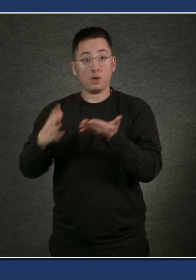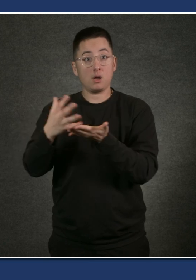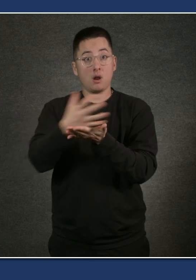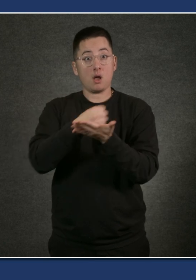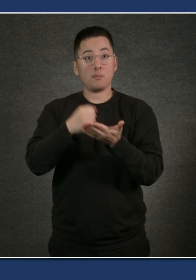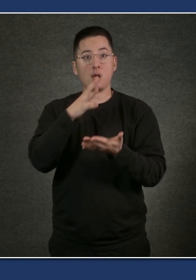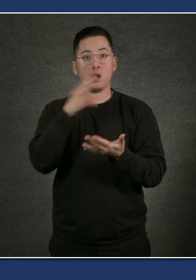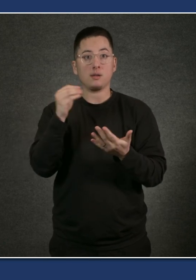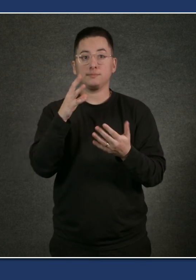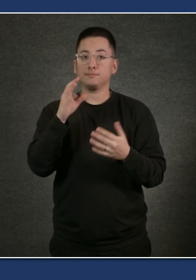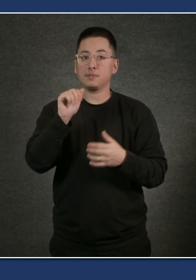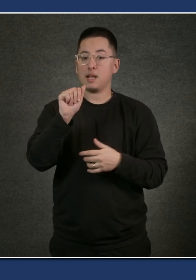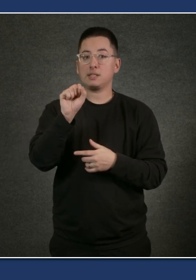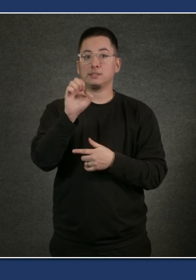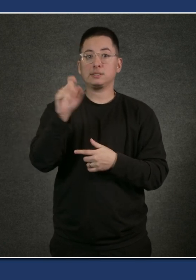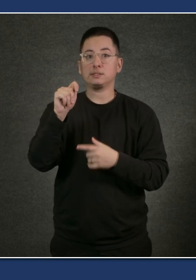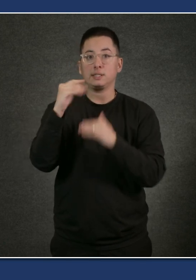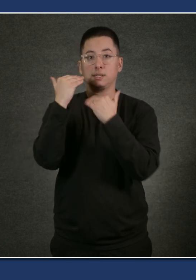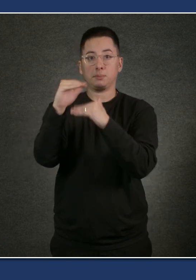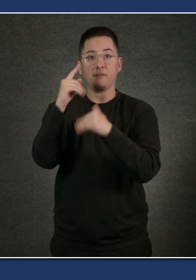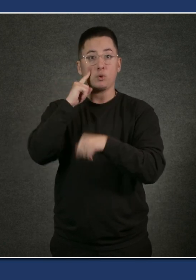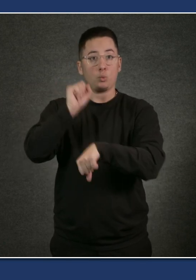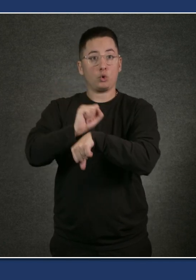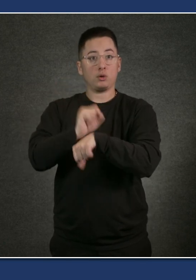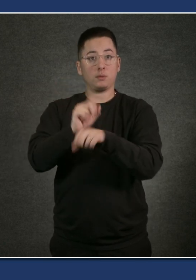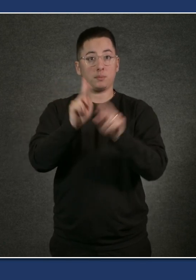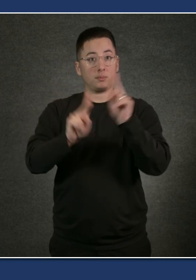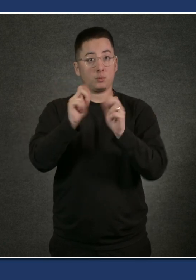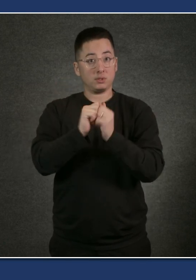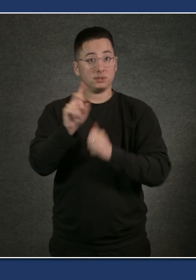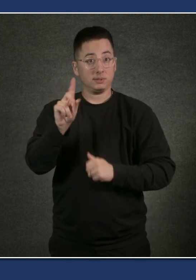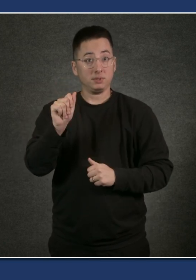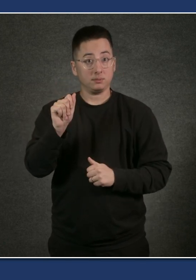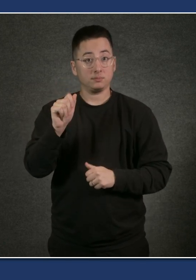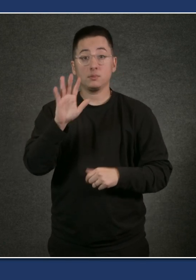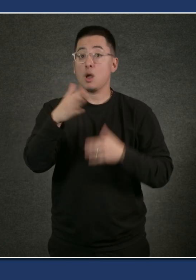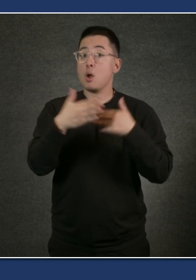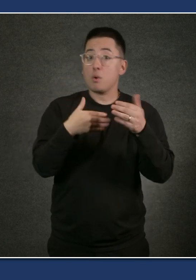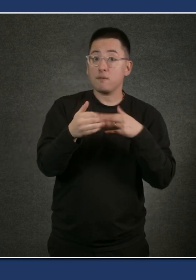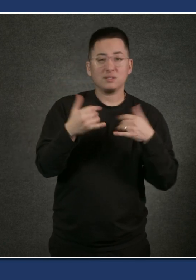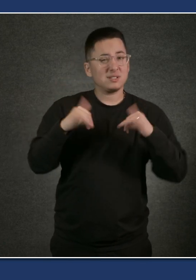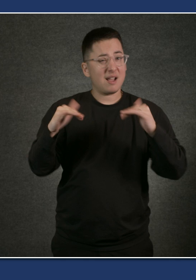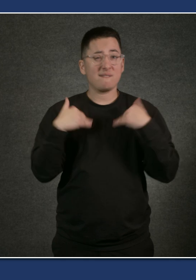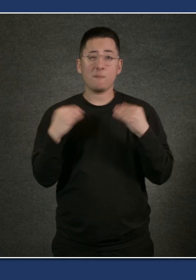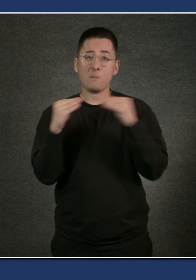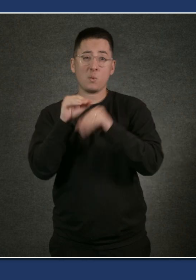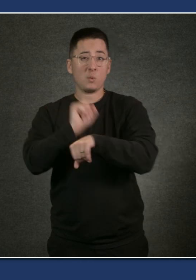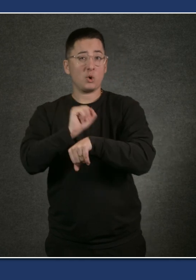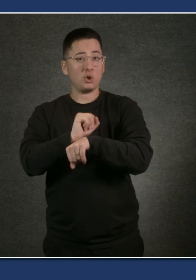done in terms of readjusting the premium rate or eliminating it, especially for those on the lower